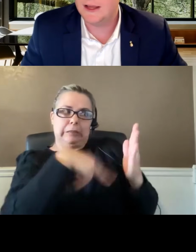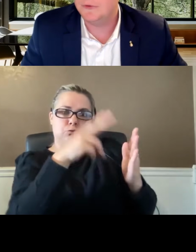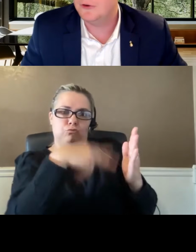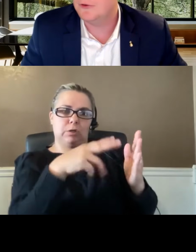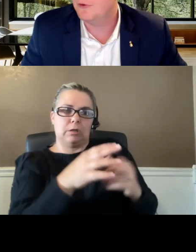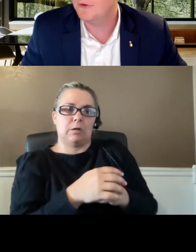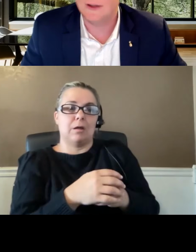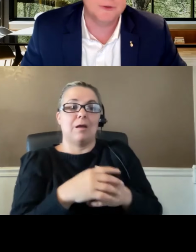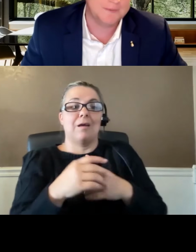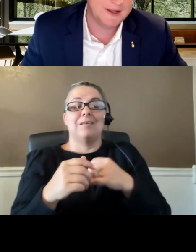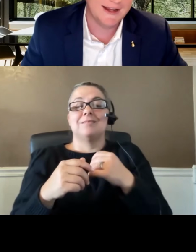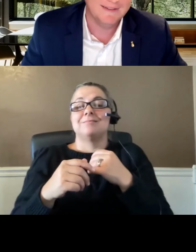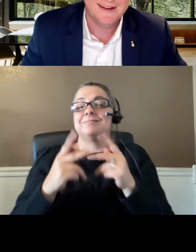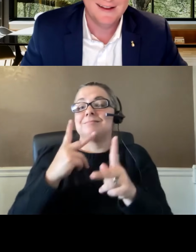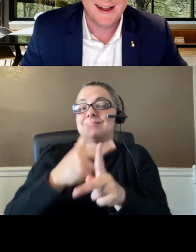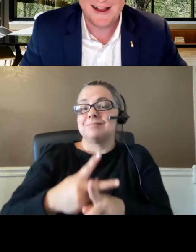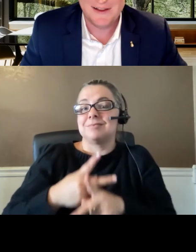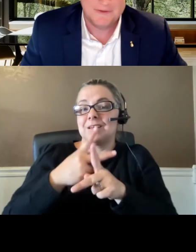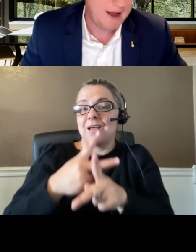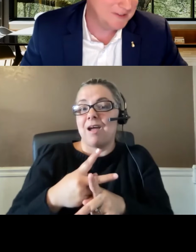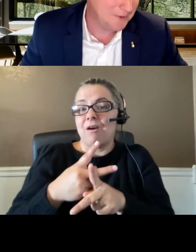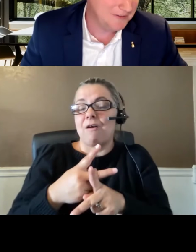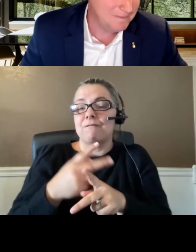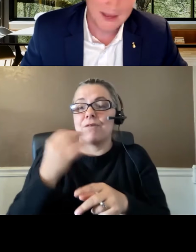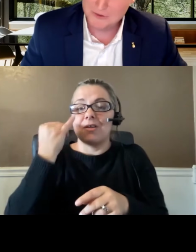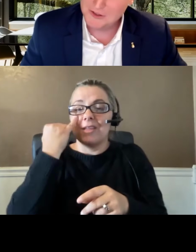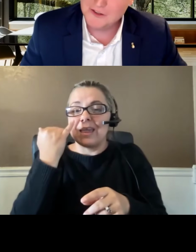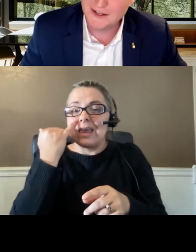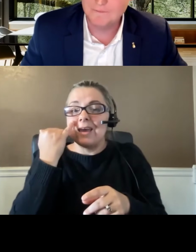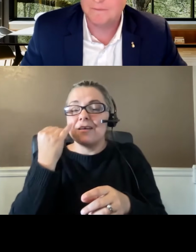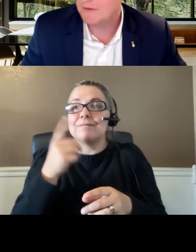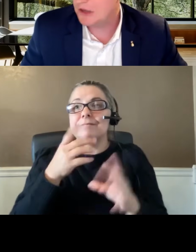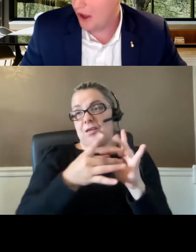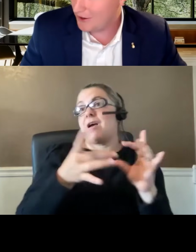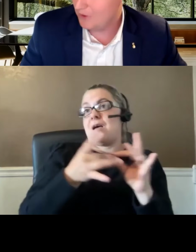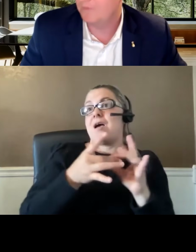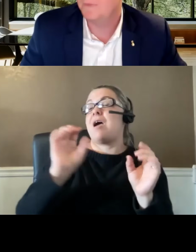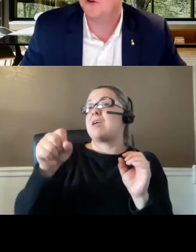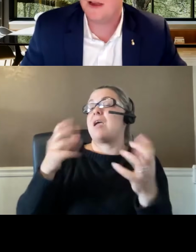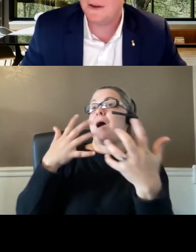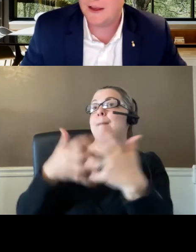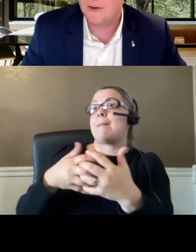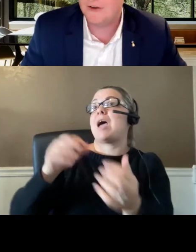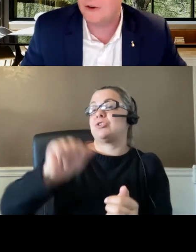claims to conform to level AAA. Possible? Absolutely, laudable, great thing to do,